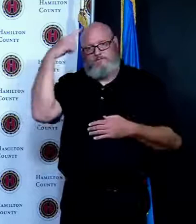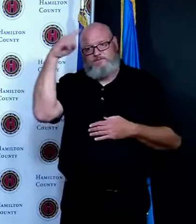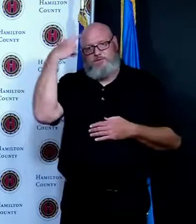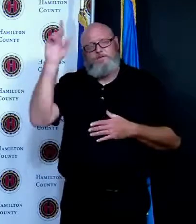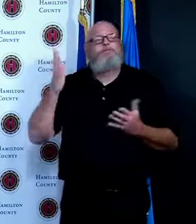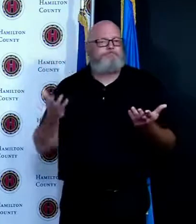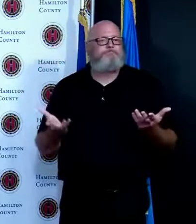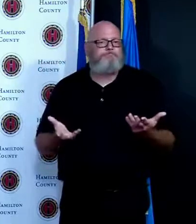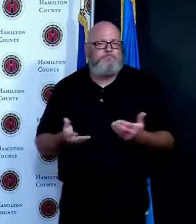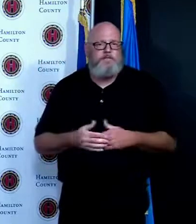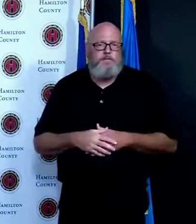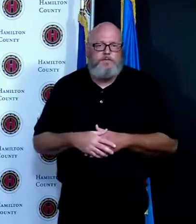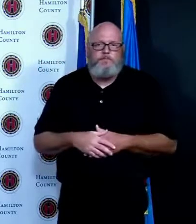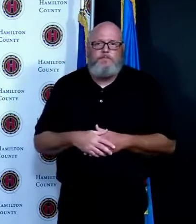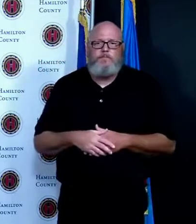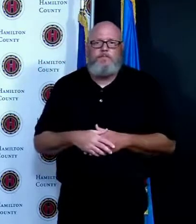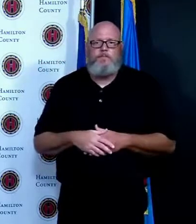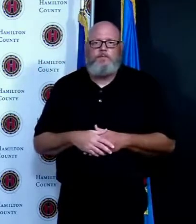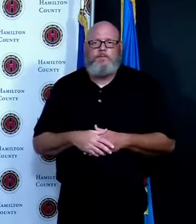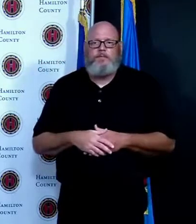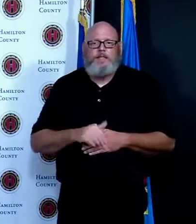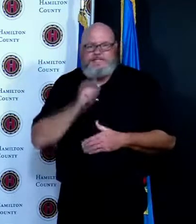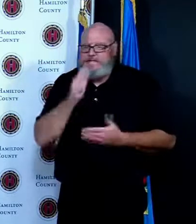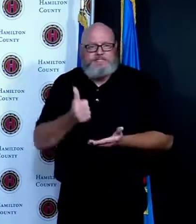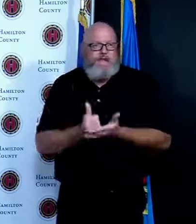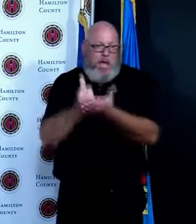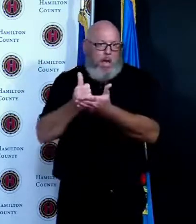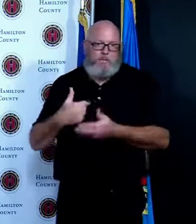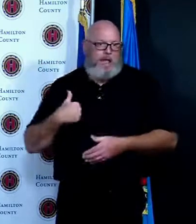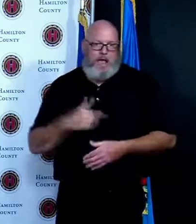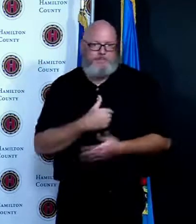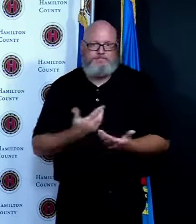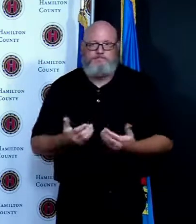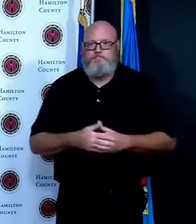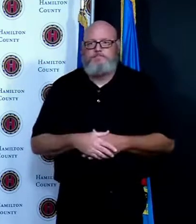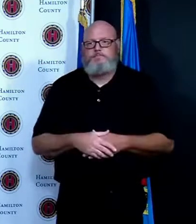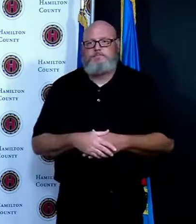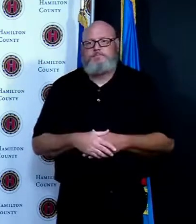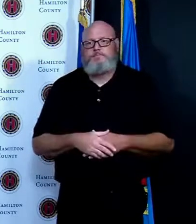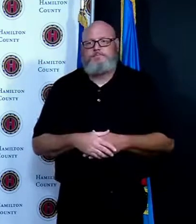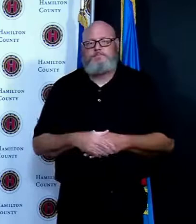are in the county but that's not really what we're talking about here we're talking about individuals